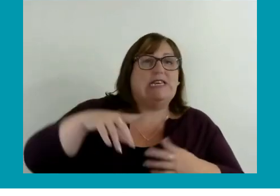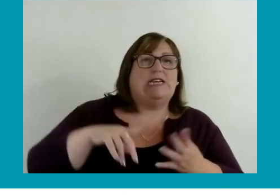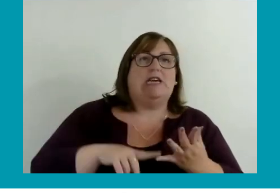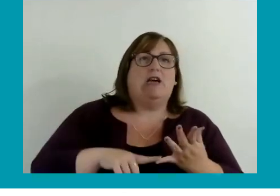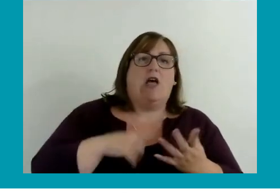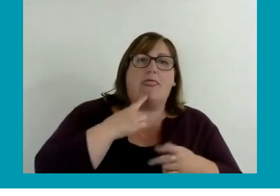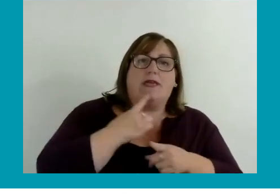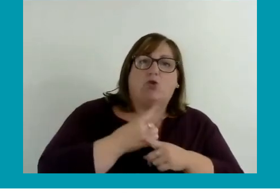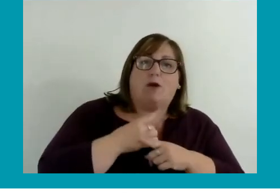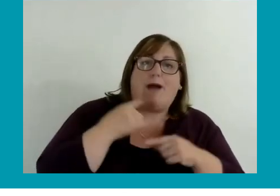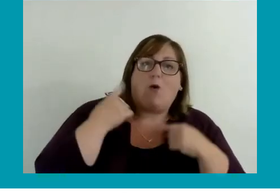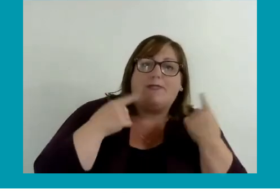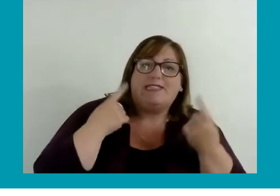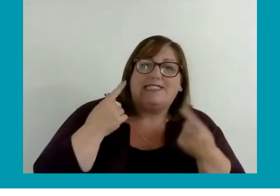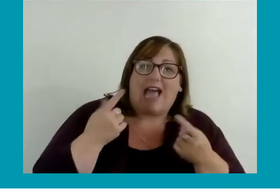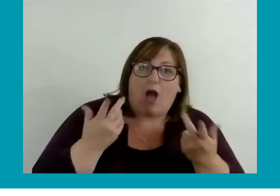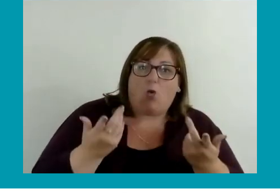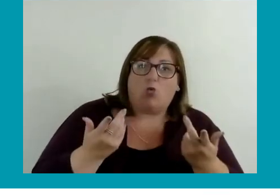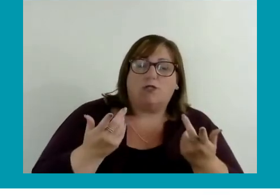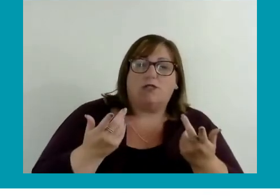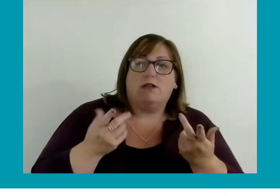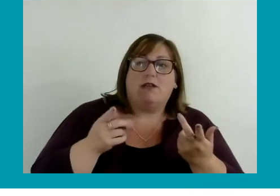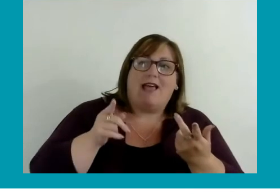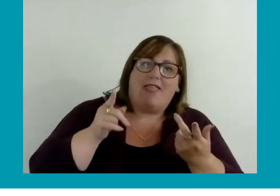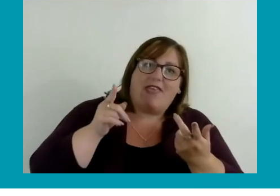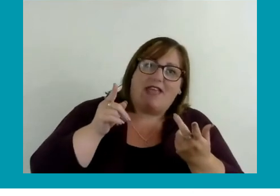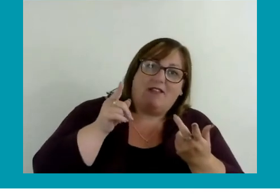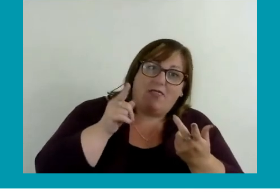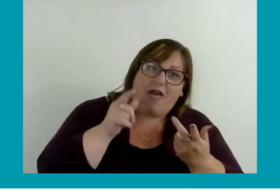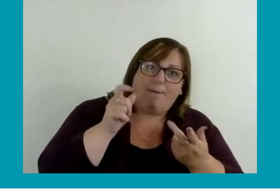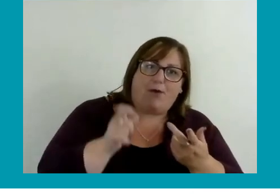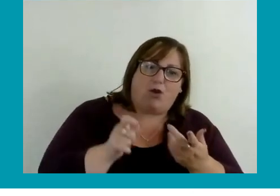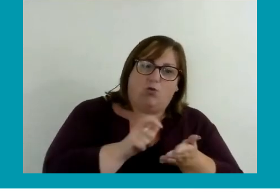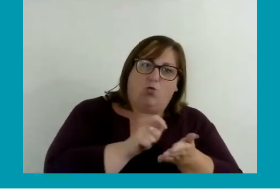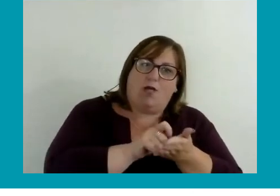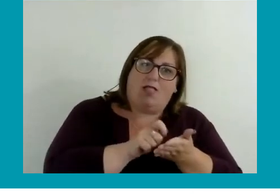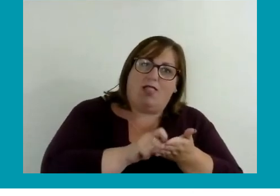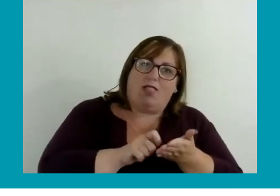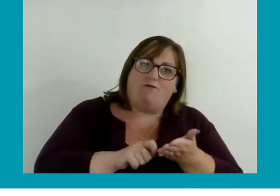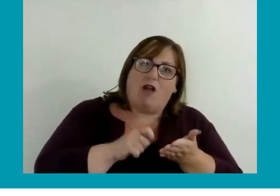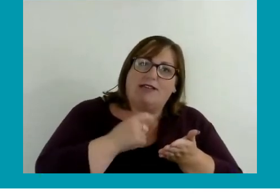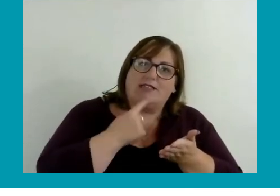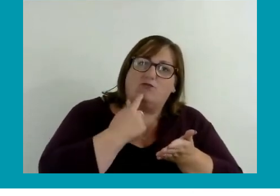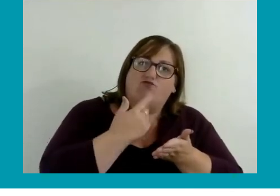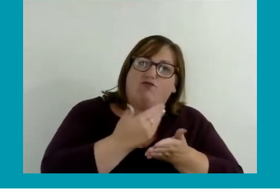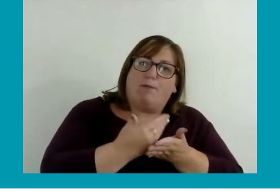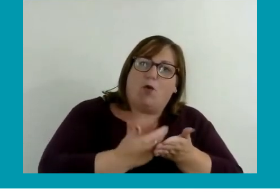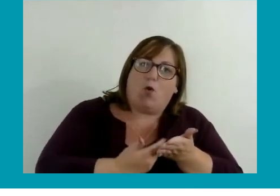a specialist who writes a report and then that report will give recommendations to the individual